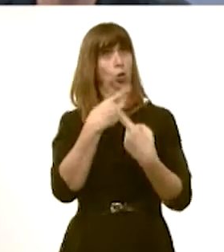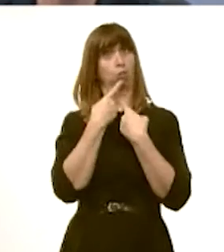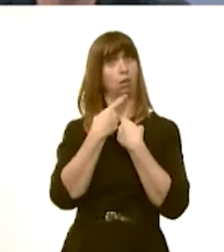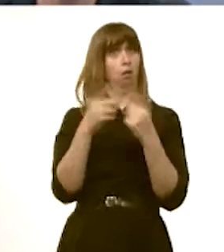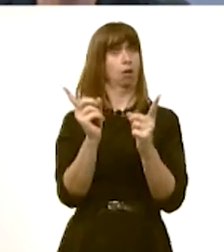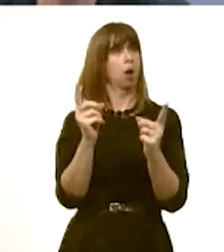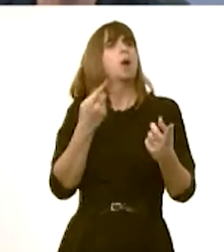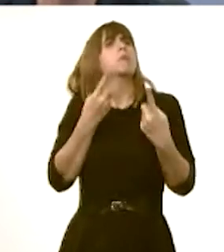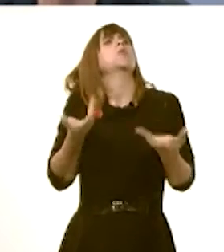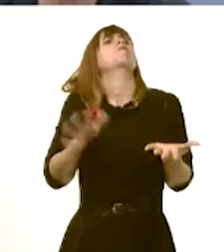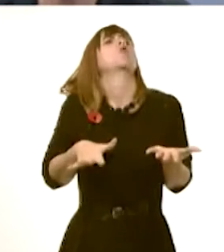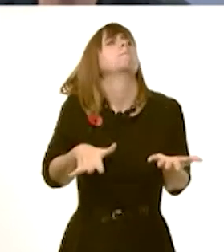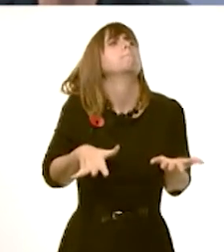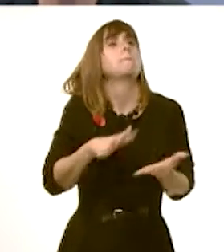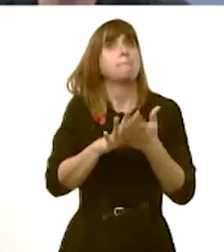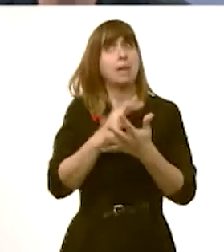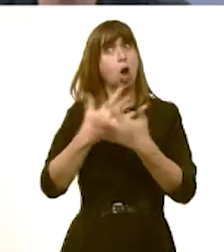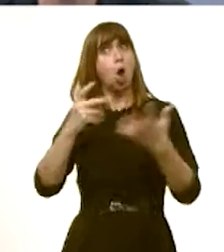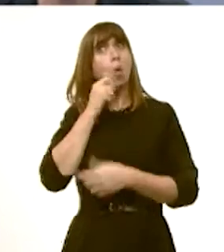be more transparent in the remarks that you are making.